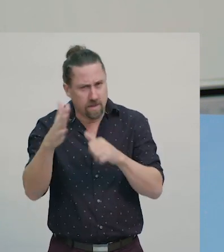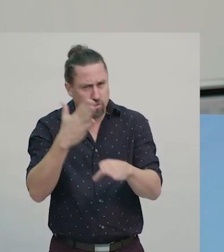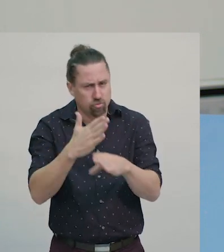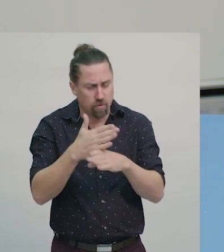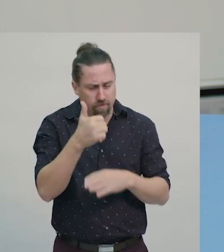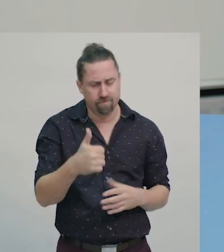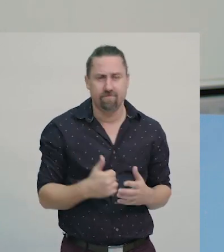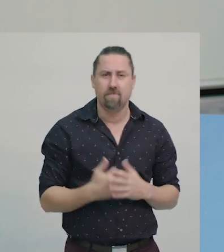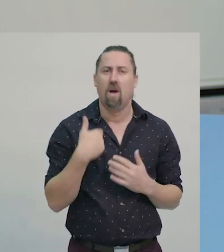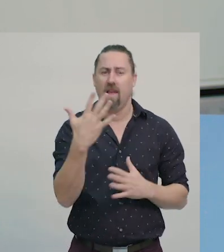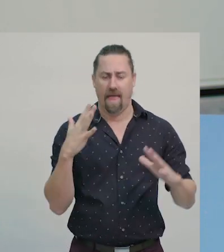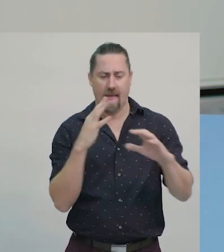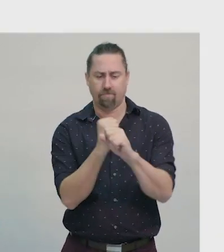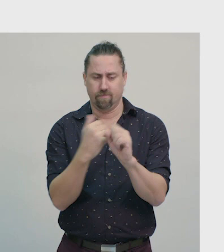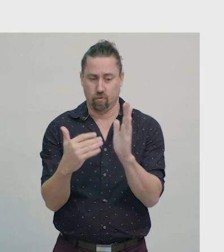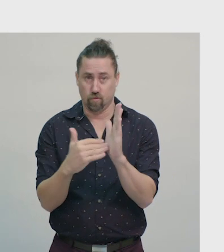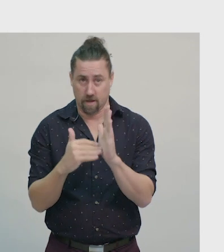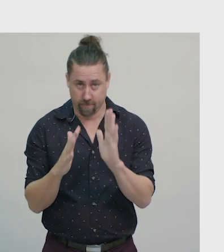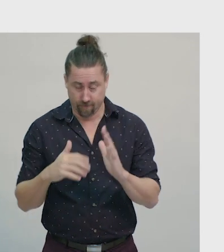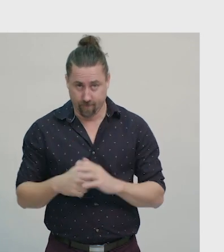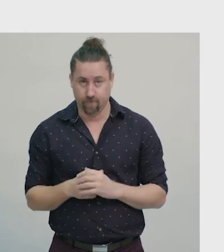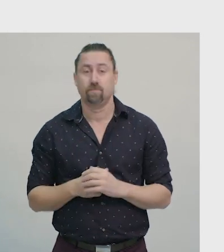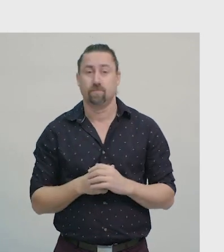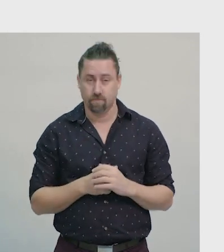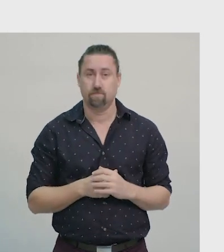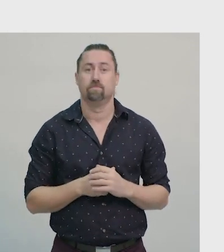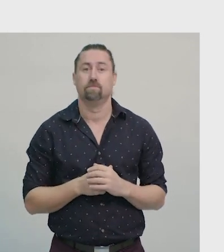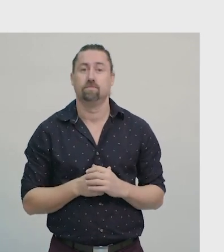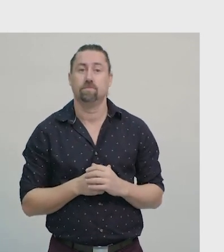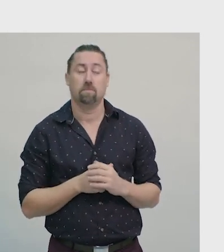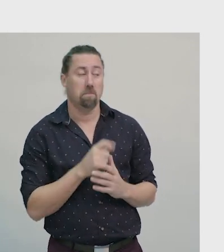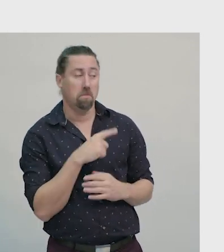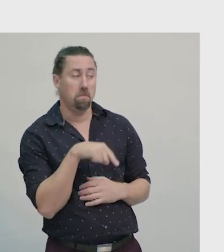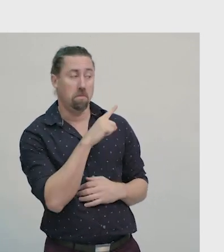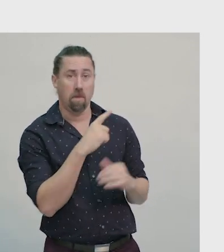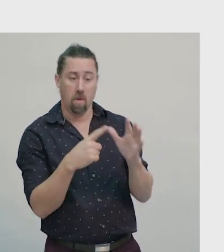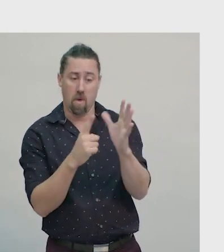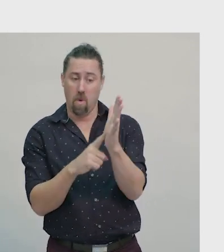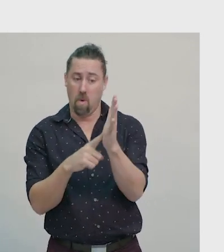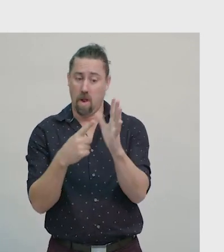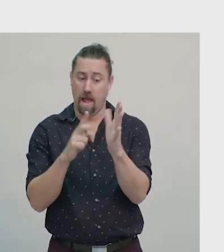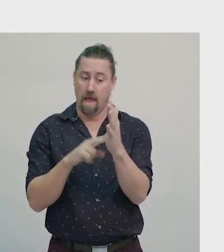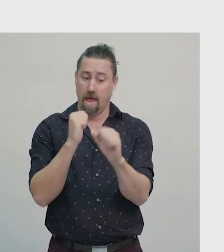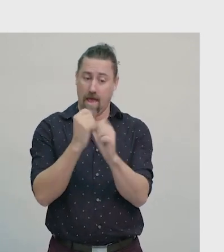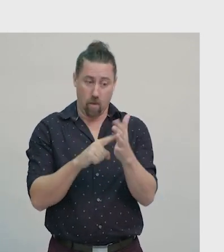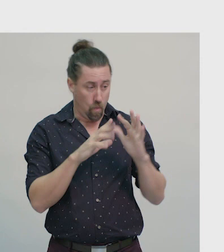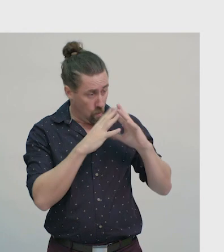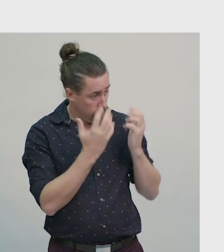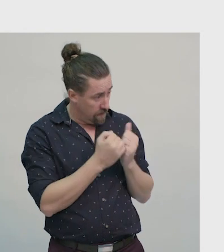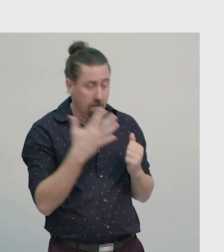Let's recap what we've learned today. We discovered that: The sum of all angles at a point is always 360 degrees.